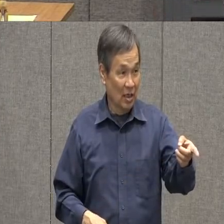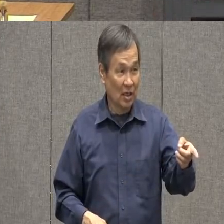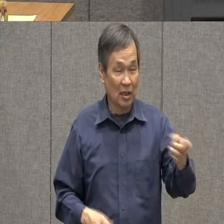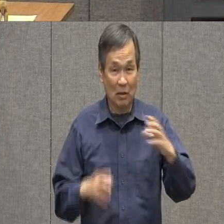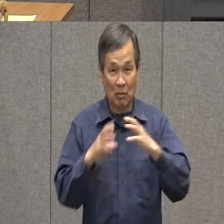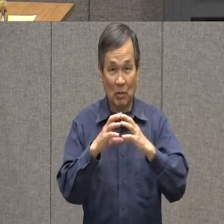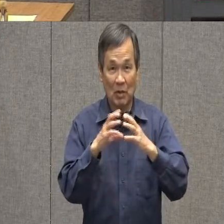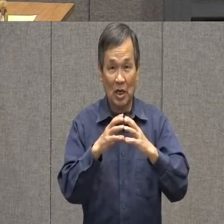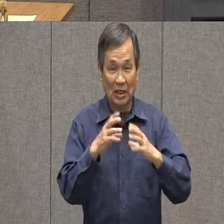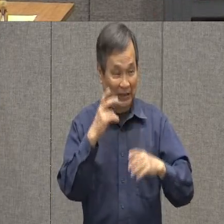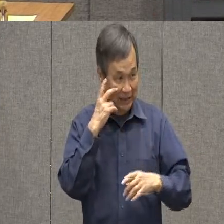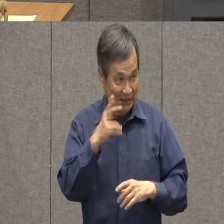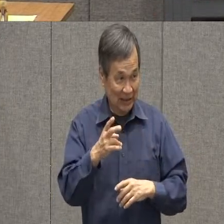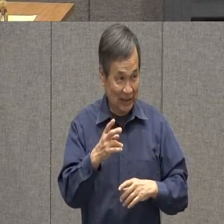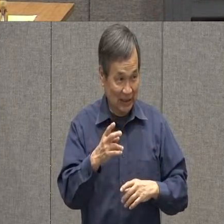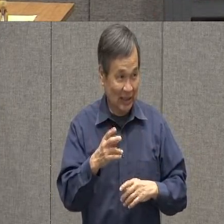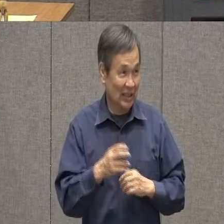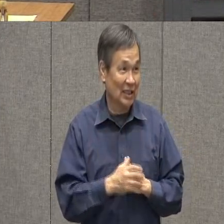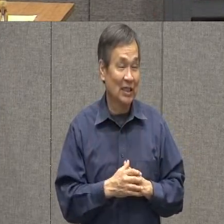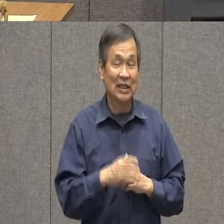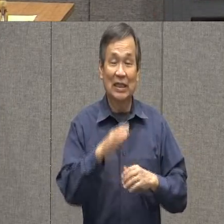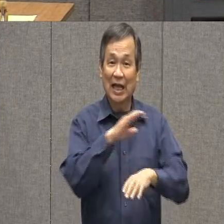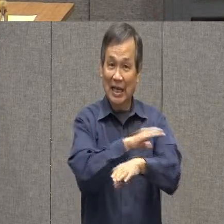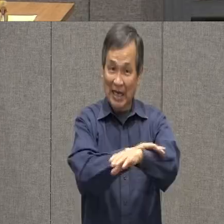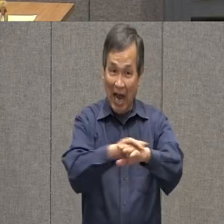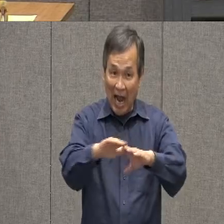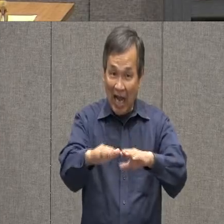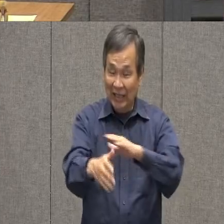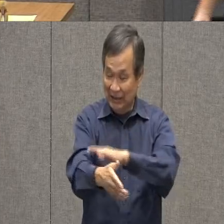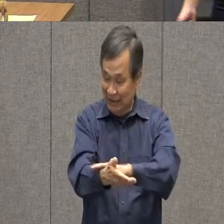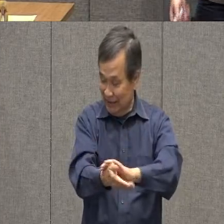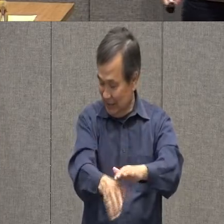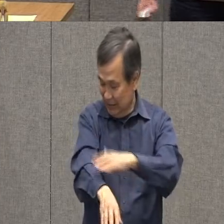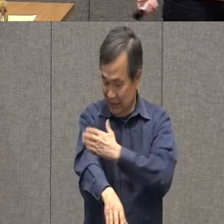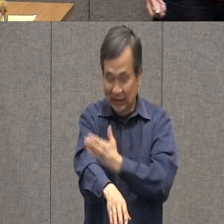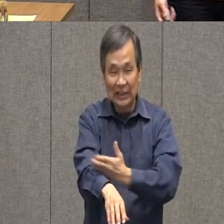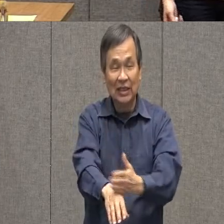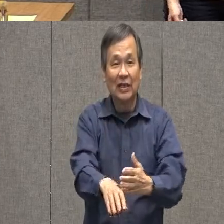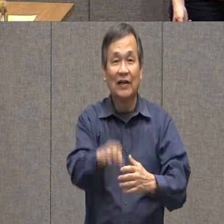Look, she's got a bent elbow, her arms back, her foot's up. Thank you, Ms. Ley.